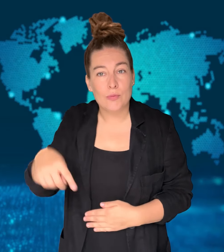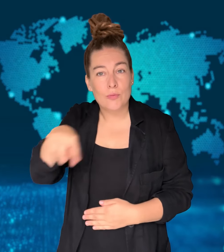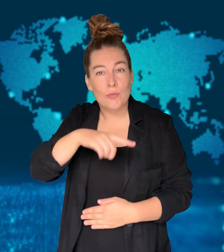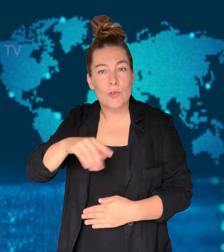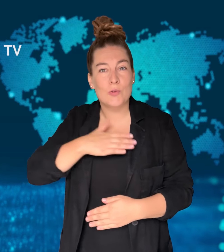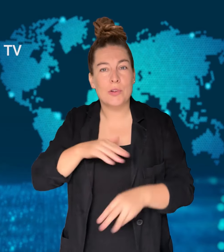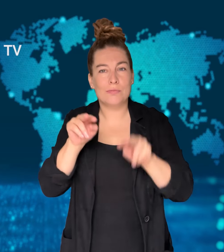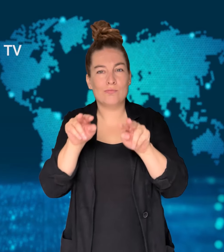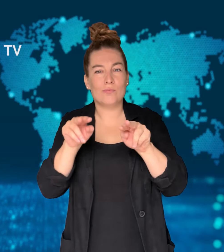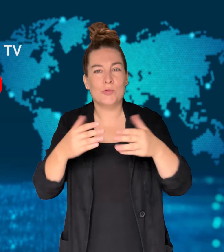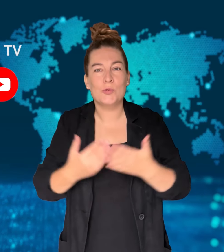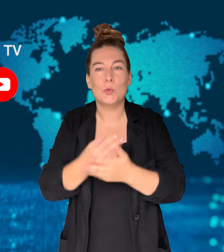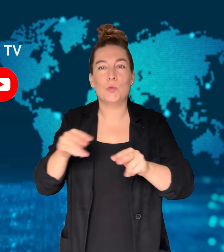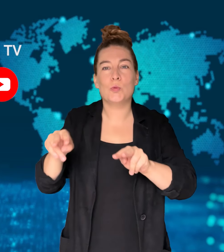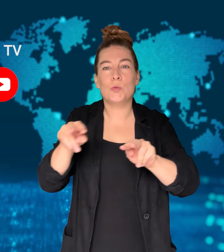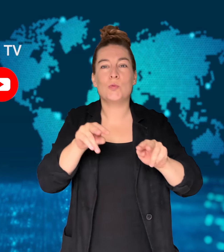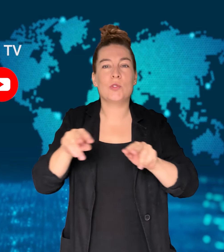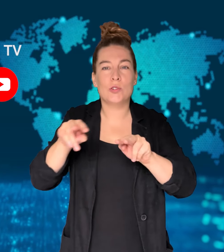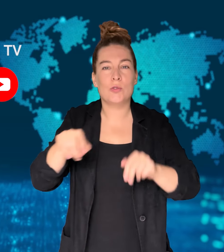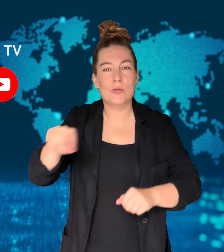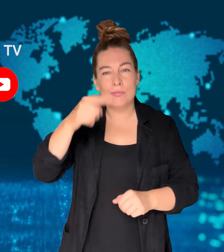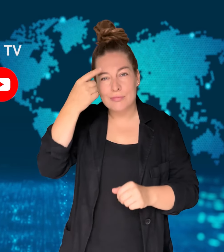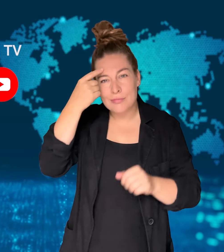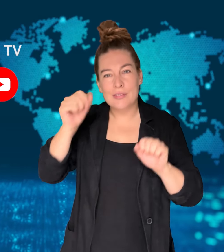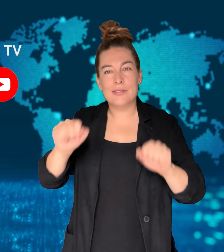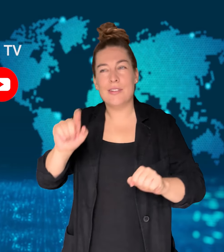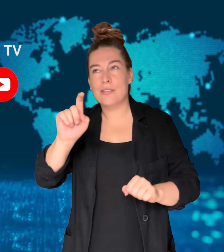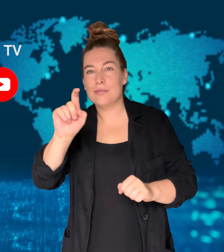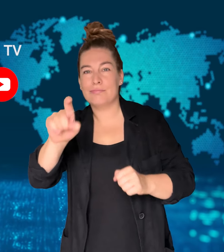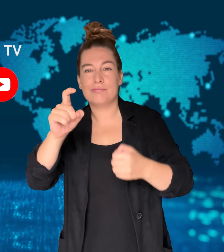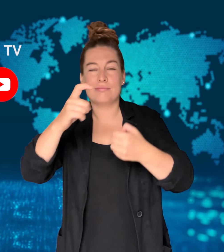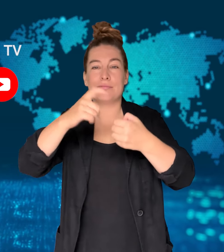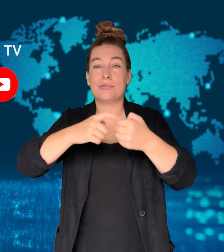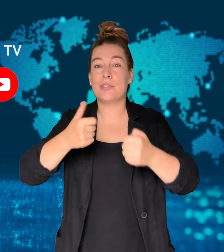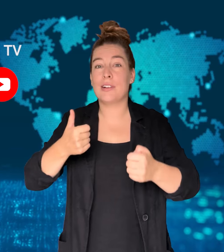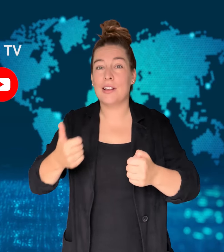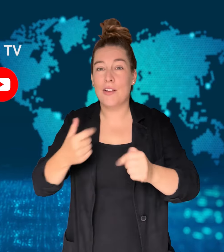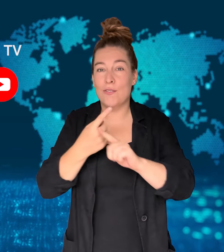Don't forget to subscribe, like, and follow H3 World TV to